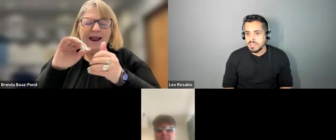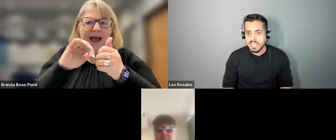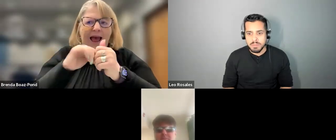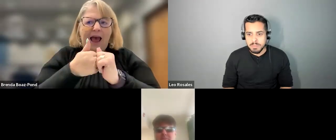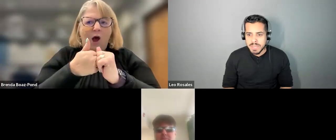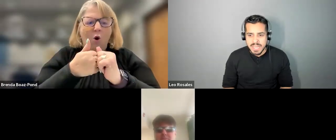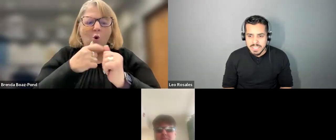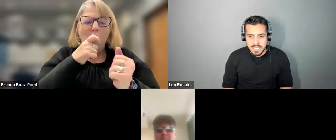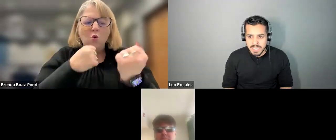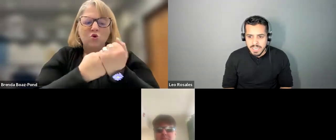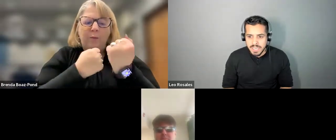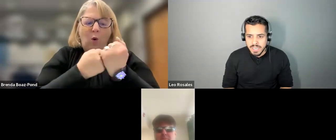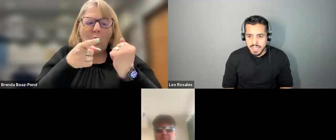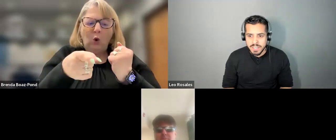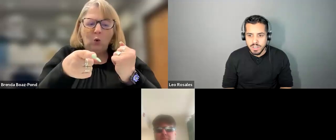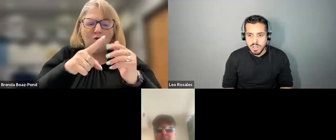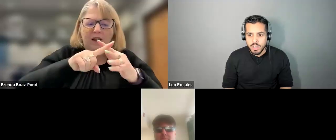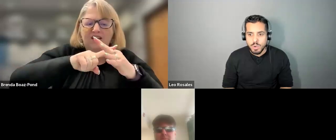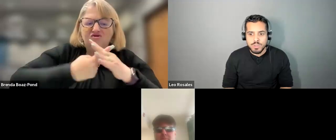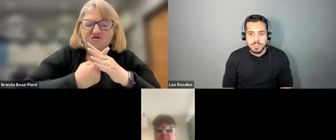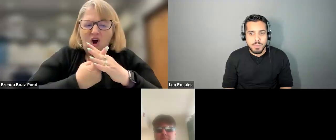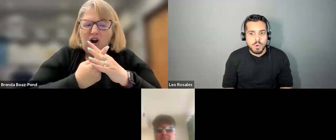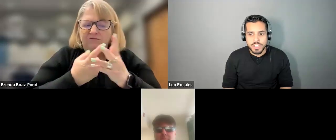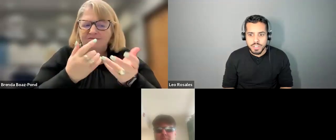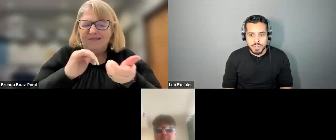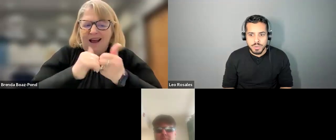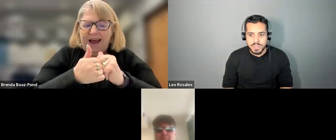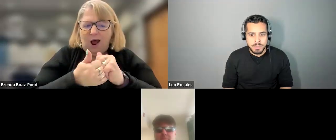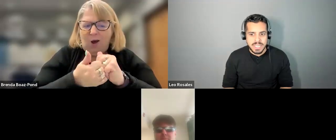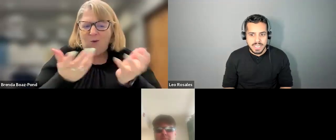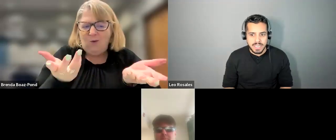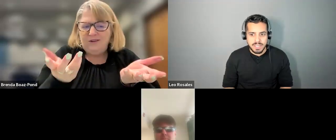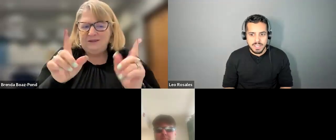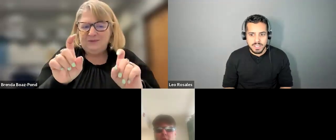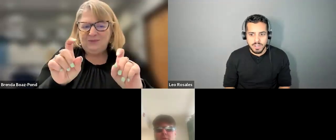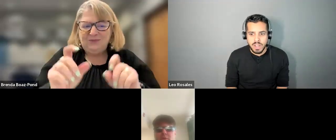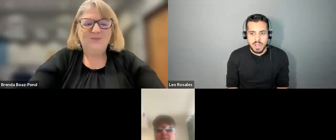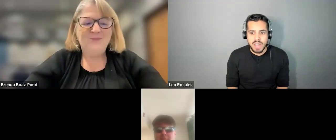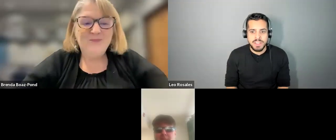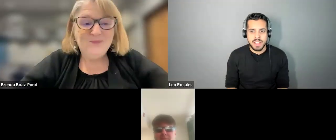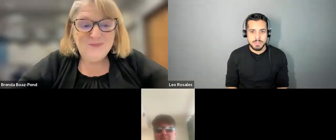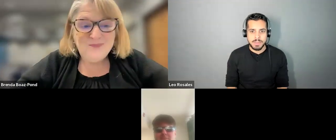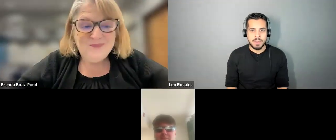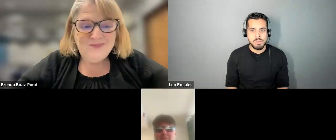set up BIT and who supported you in the beginning. You know, how did that come about?